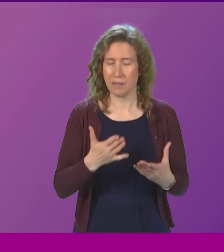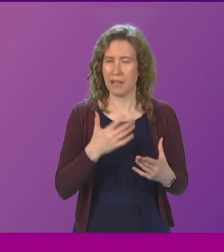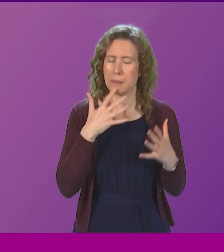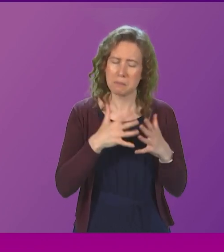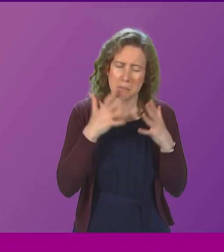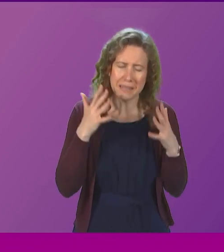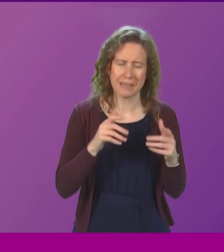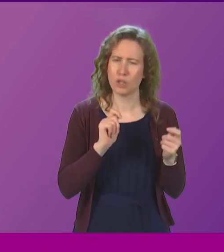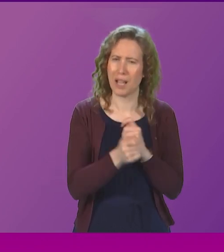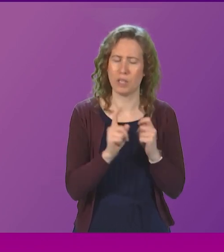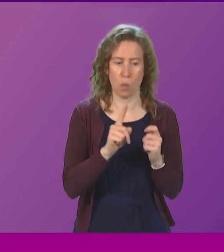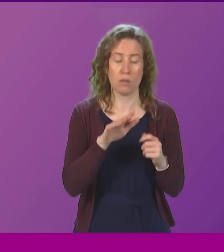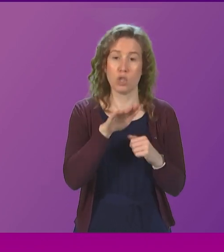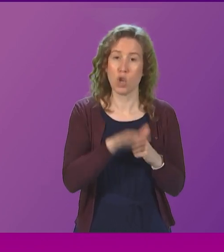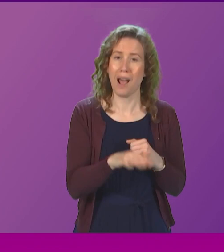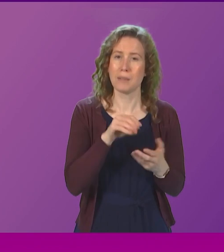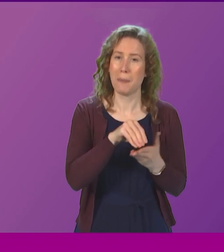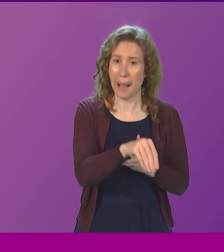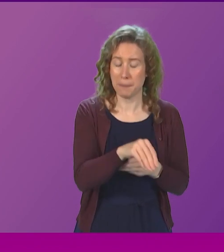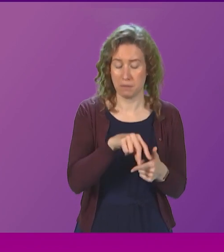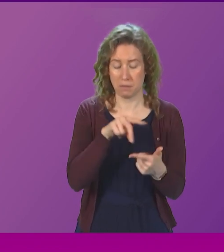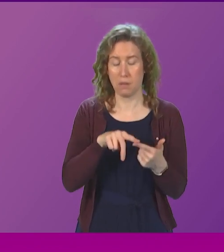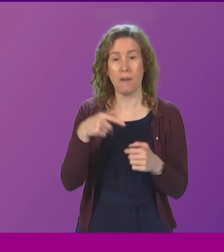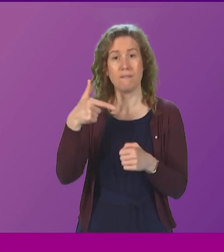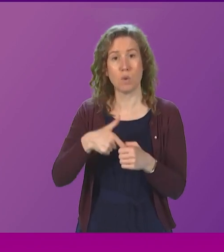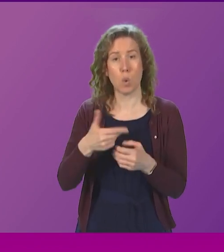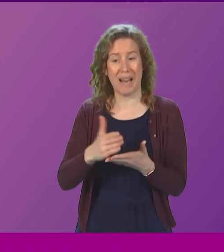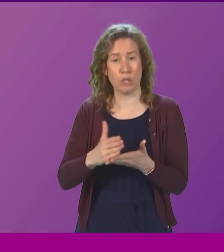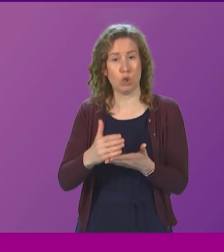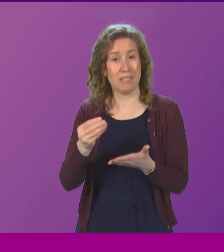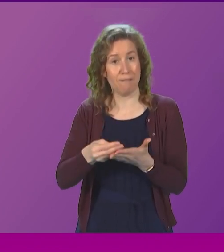Scottish child payment, tripling our fuel insecurity fund, providing free childcare